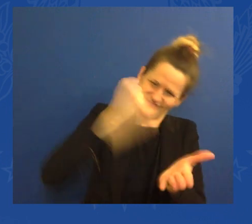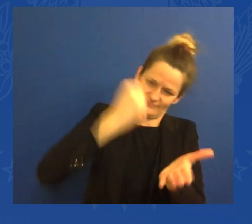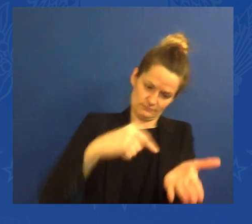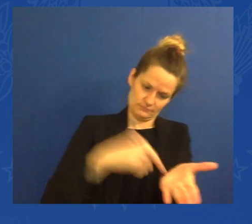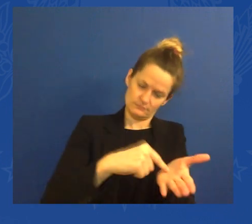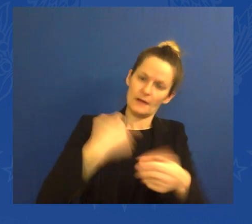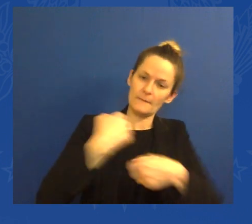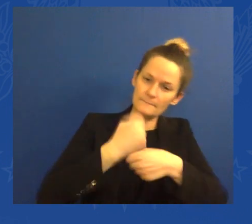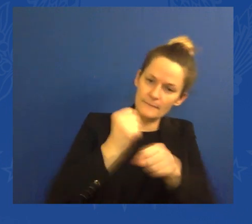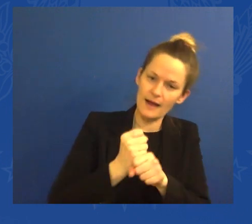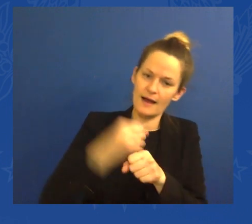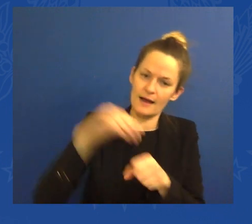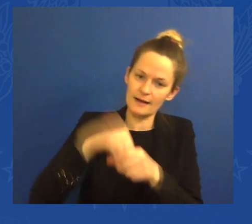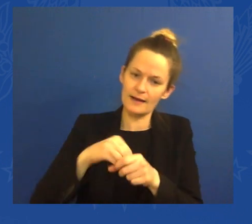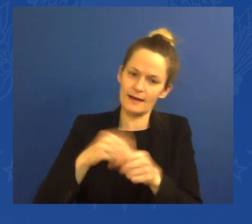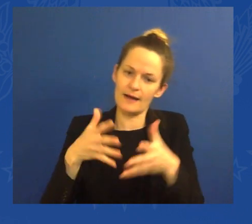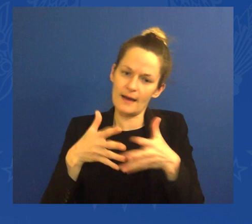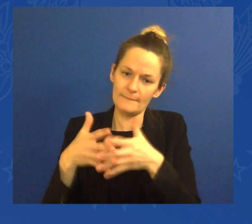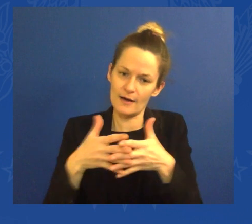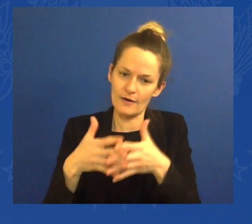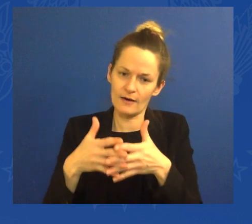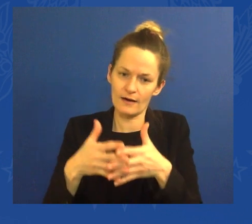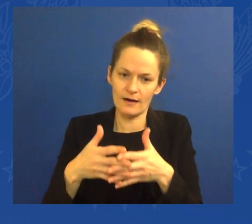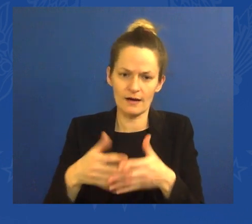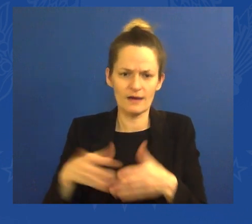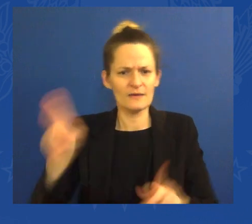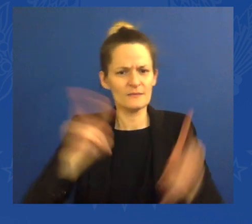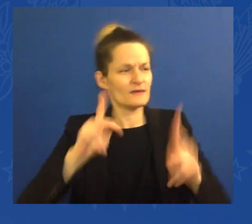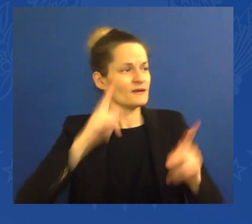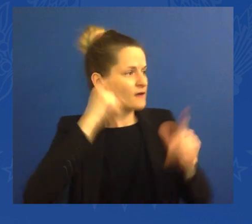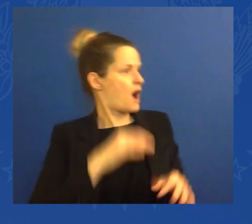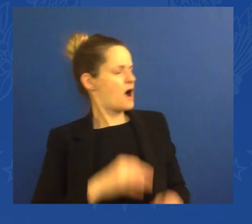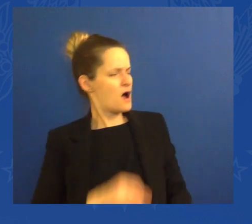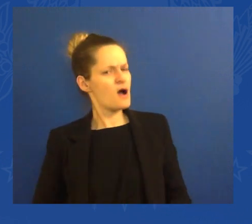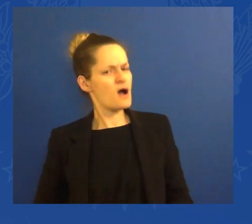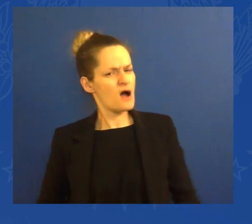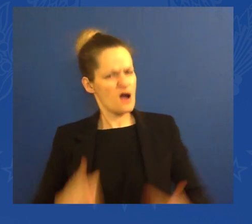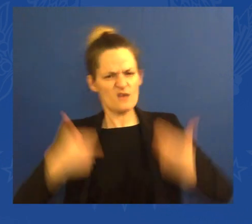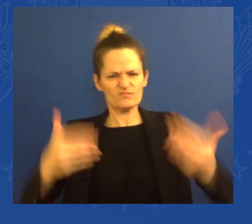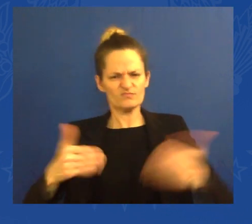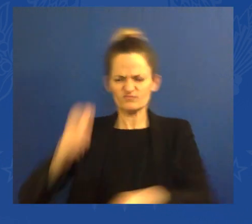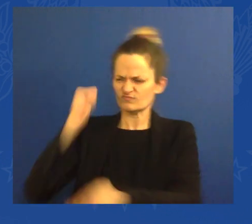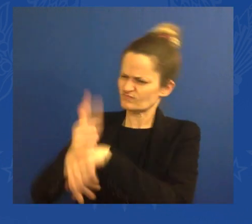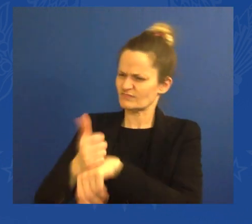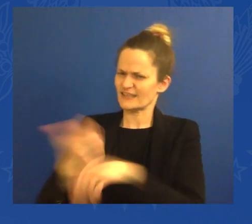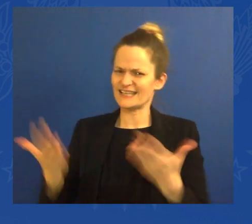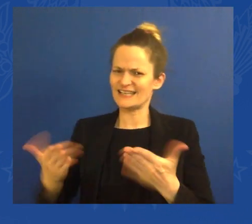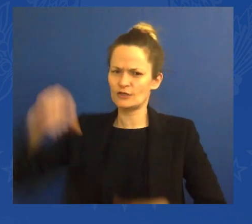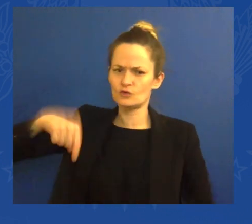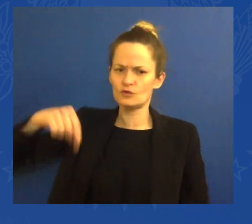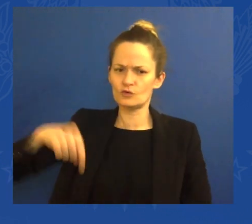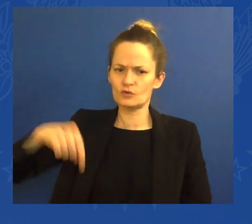just a few years ago, they would've built abroad. Ohio Senator Sherrod Brown, as my Senate colleagues will tell you --